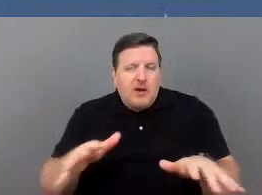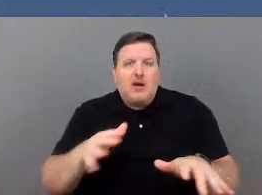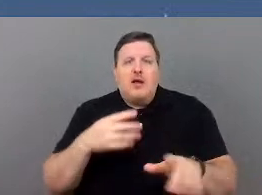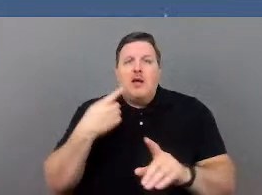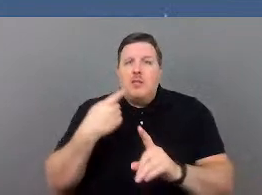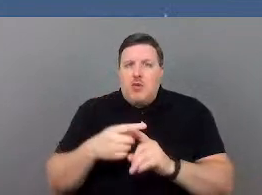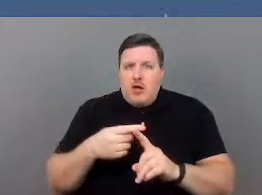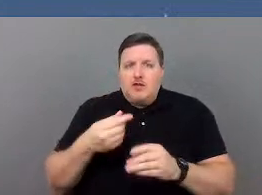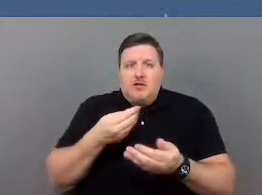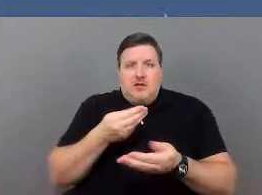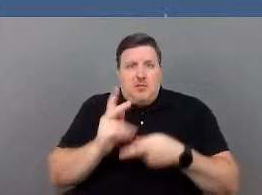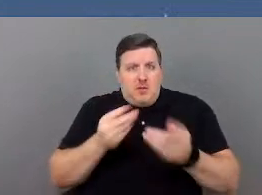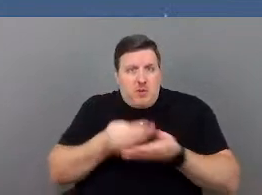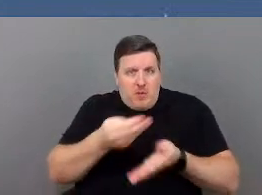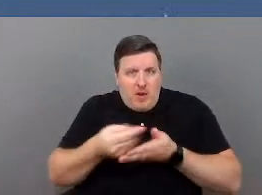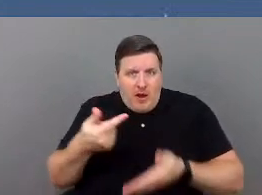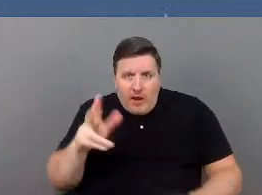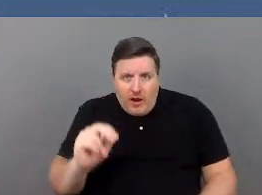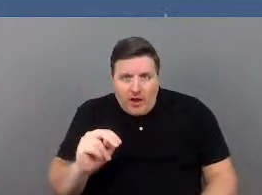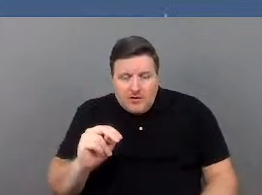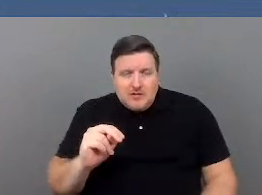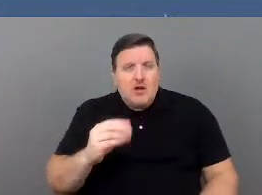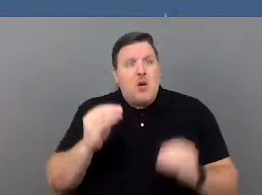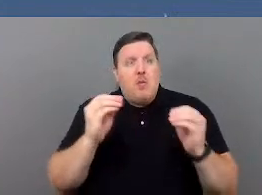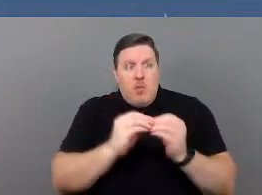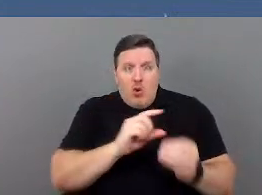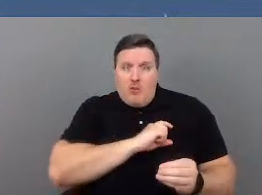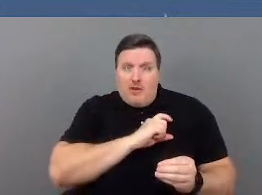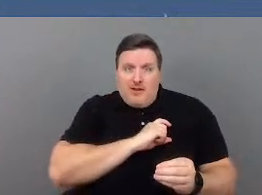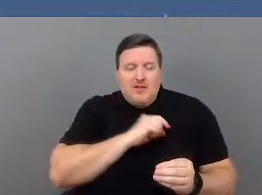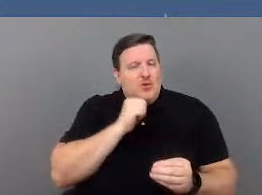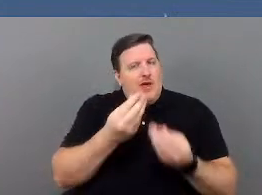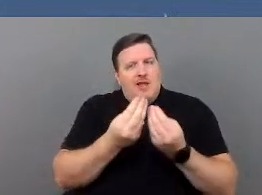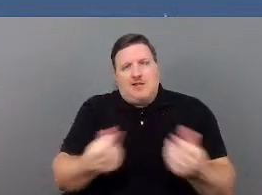MORE POLICE ARE NOT GOING TO SOLVE THESE CONDITIONS. MORE SOCIAL SERVICES VERY WELL MIGHT. THANK YOU.